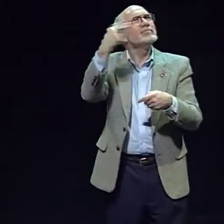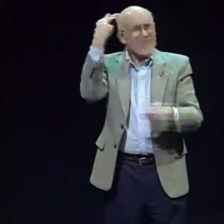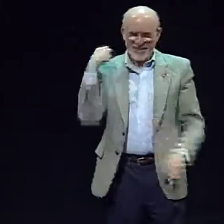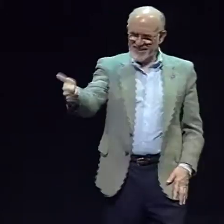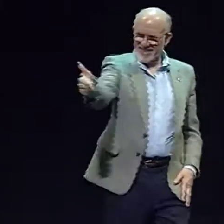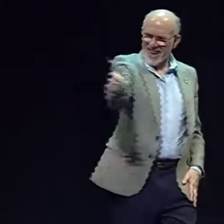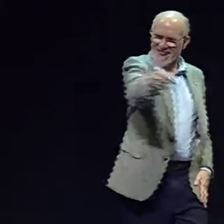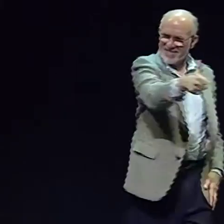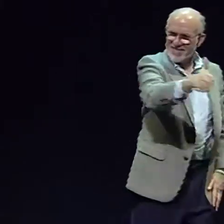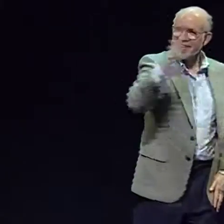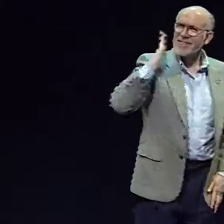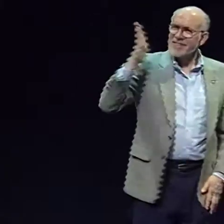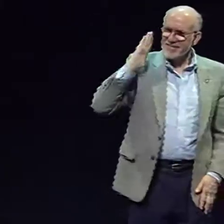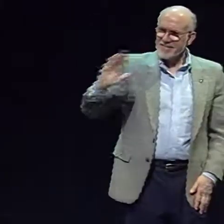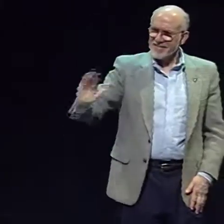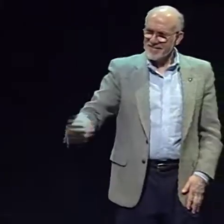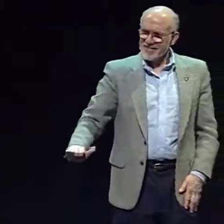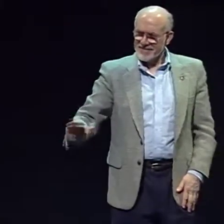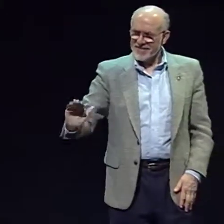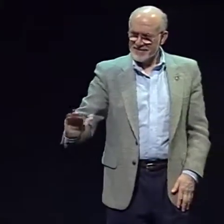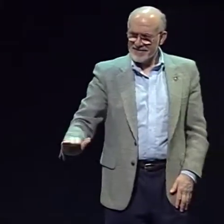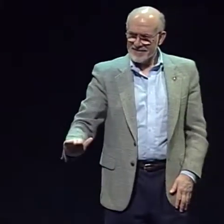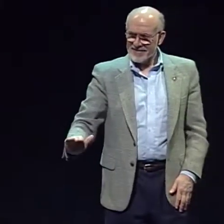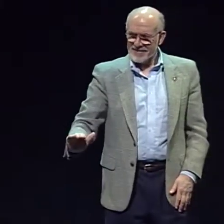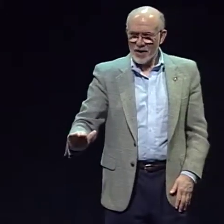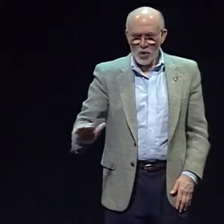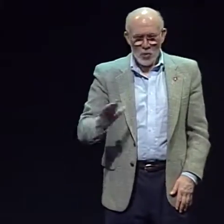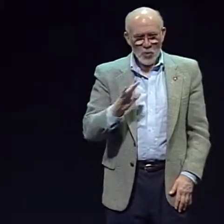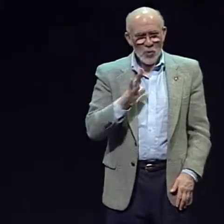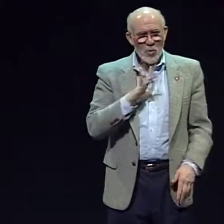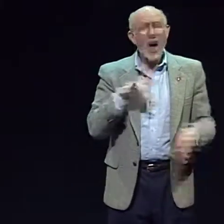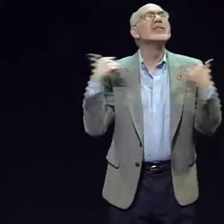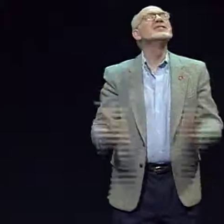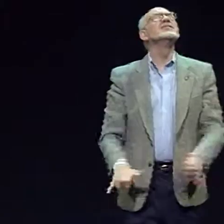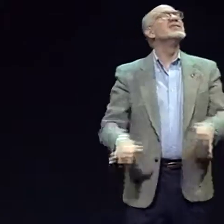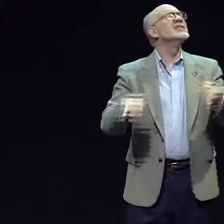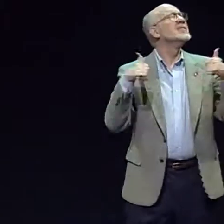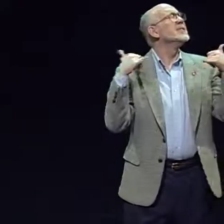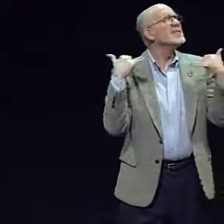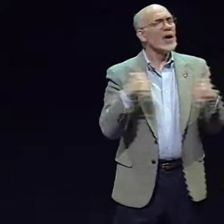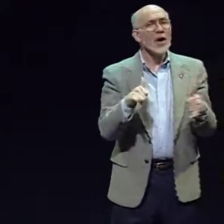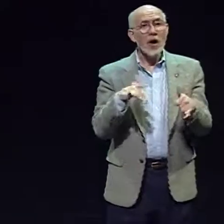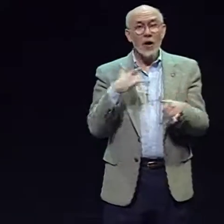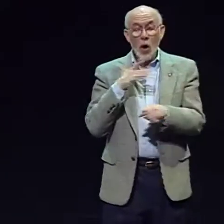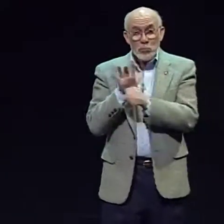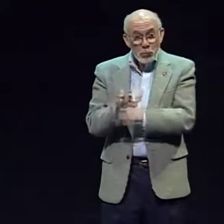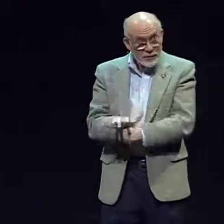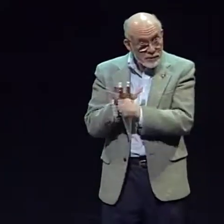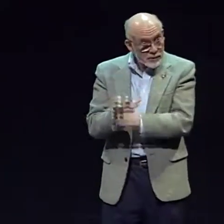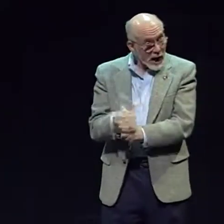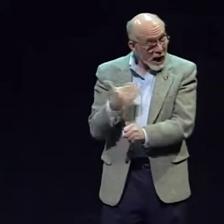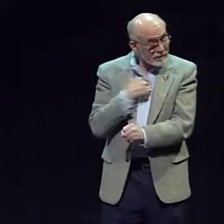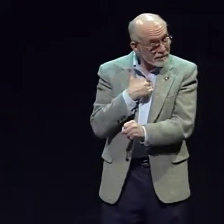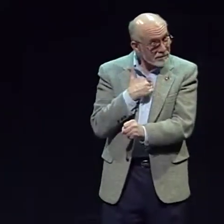NOW THINK ABOUT WHEN YOU WERE YOUNG AND YOU PLAYED AND PLAYED.